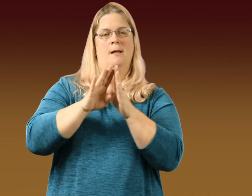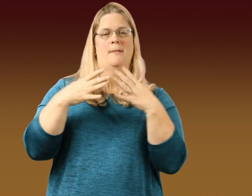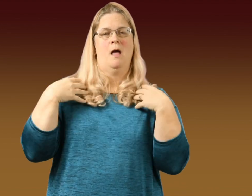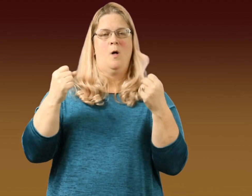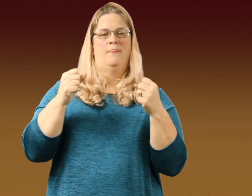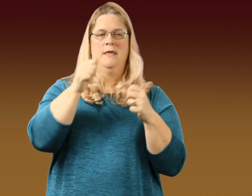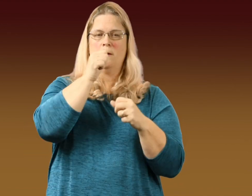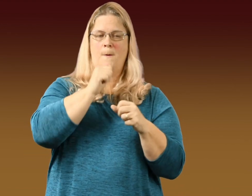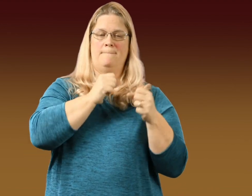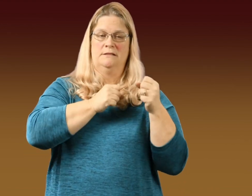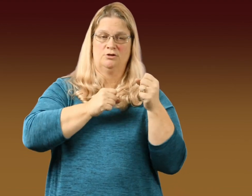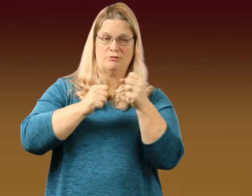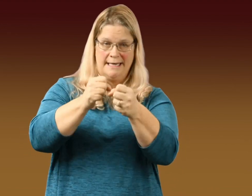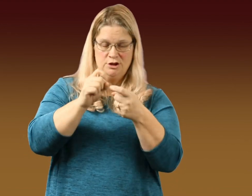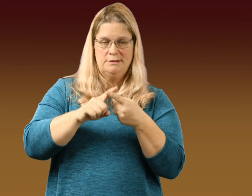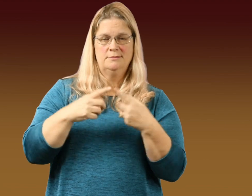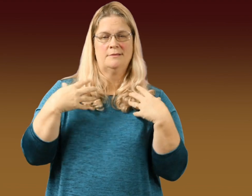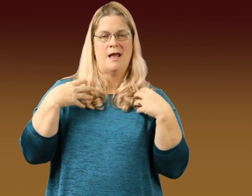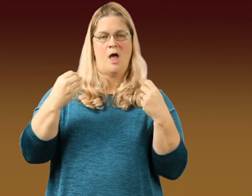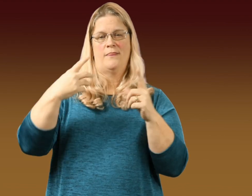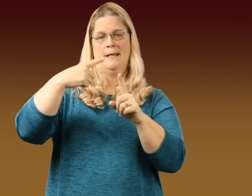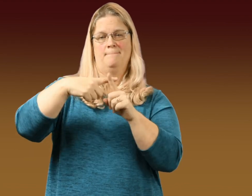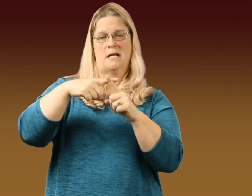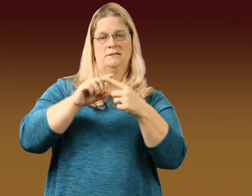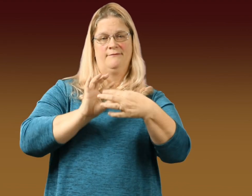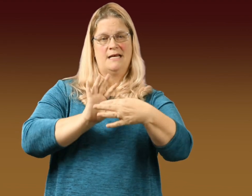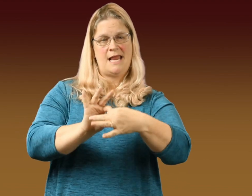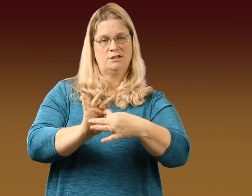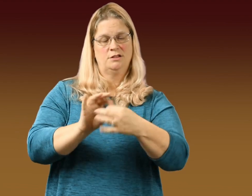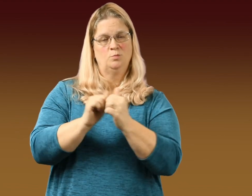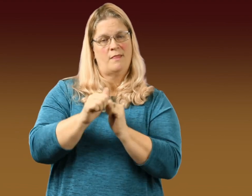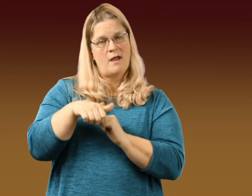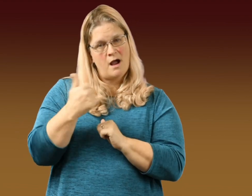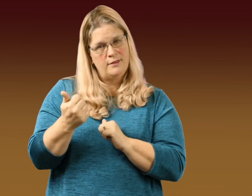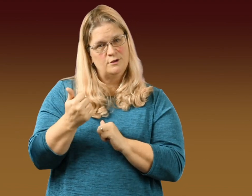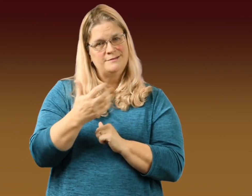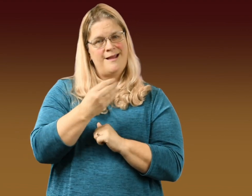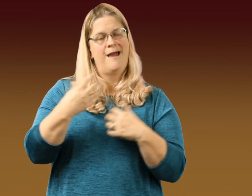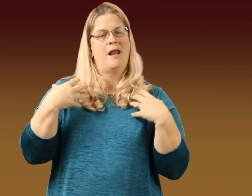to develop healthy coping strategies, healthy and positive connections with others,